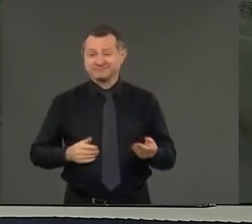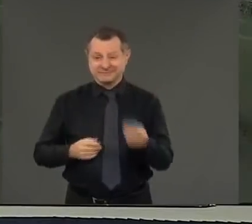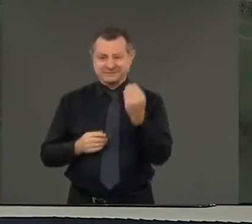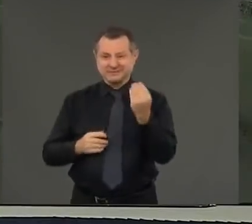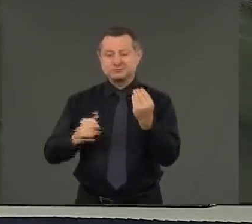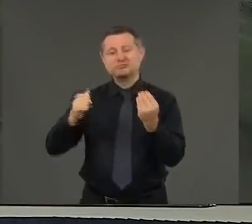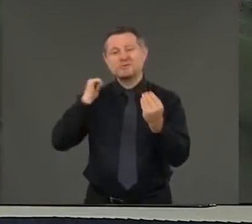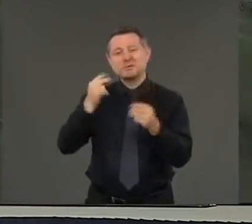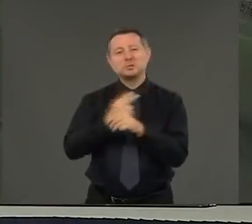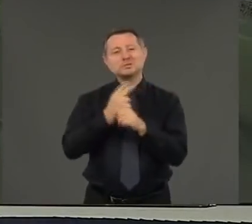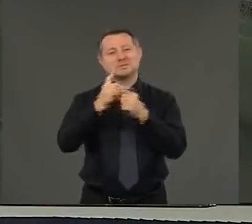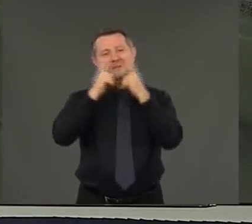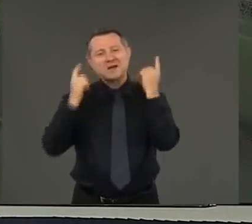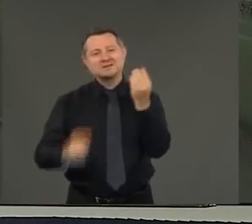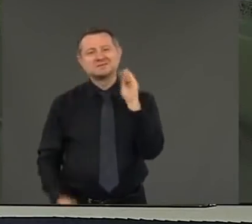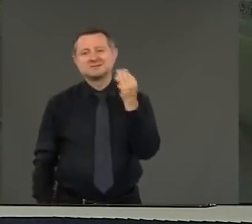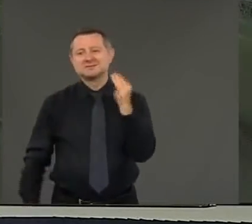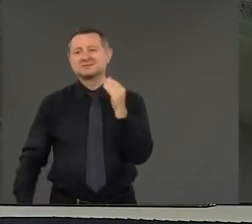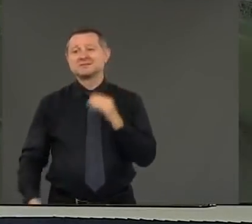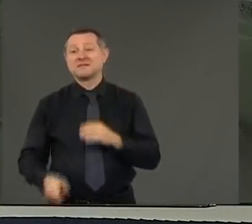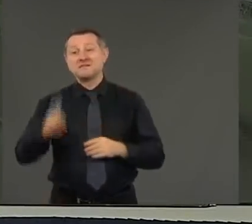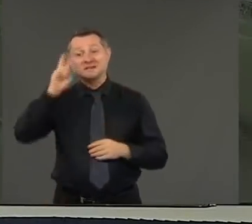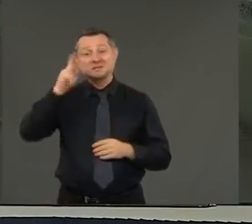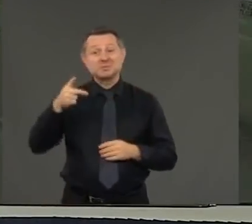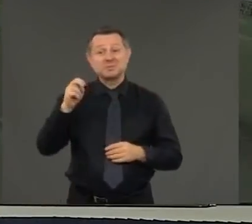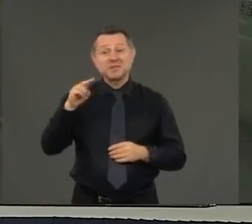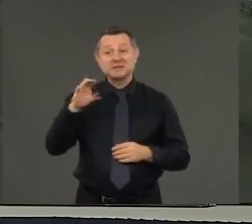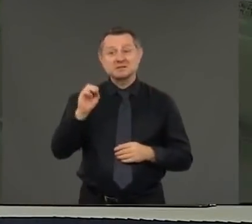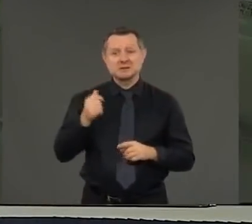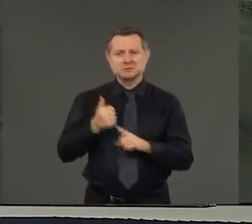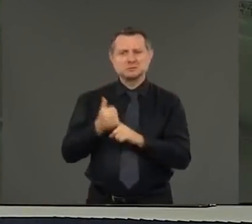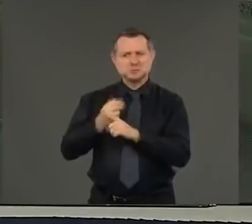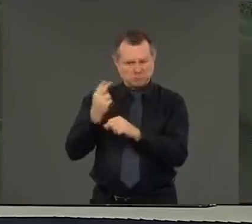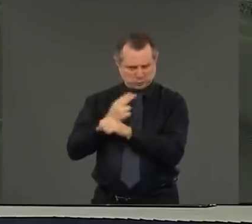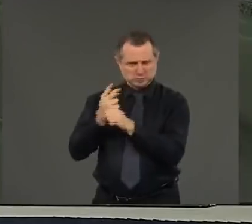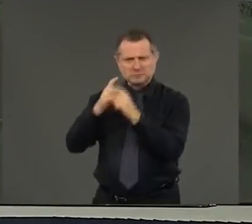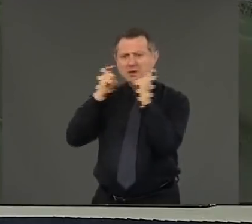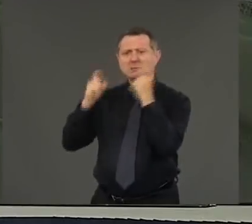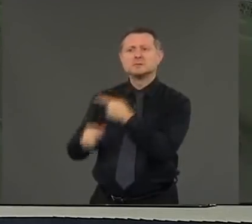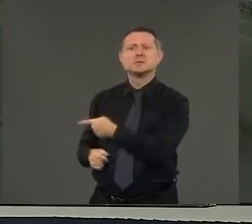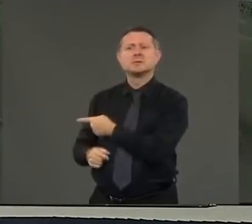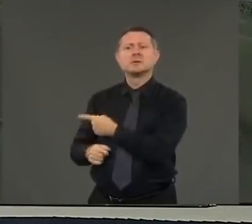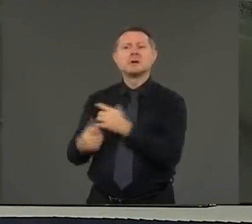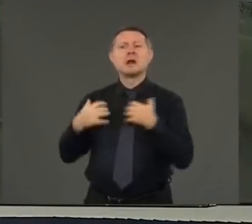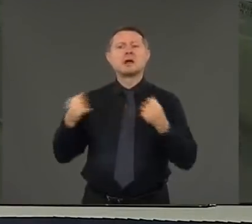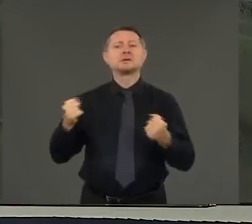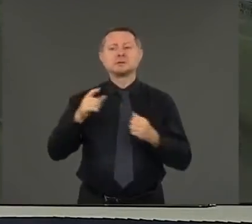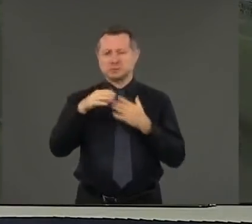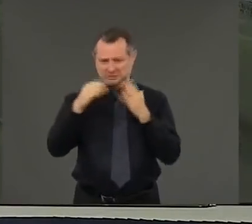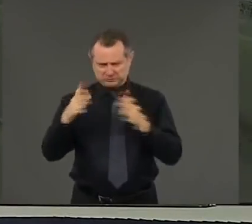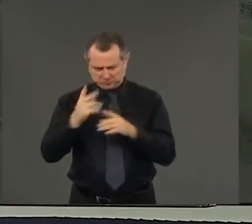WE HAVE A PROBLEM IN 38 STATES BECAUSE SOME PEOPLE BELIEVED HIM. HE WON'T WEAR A MASK. VICE PRESIDENT PENCE SAYS WEAR A